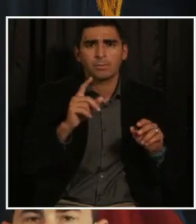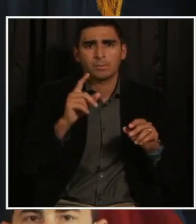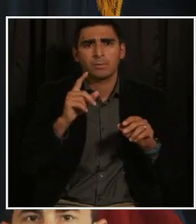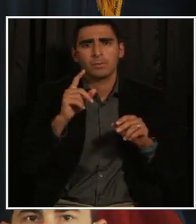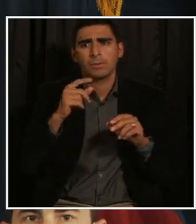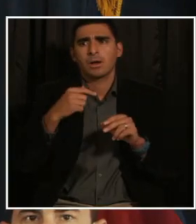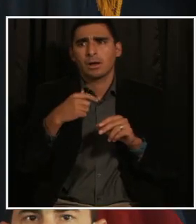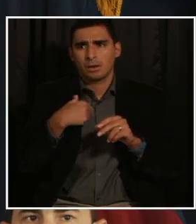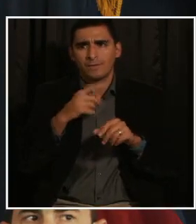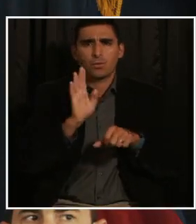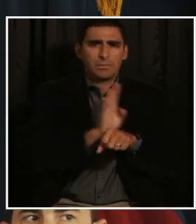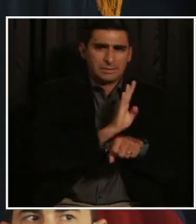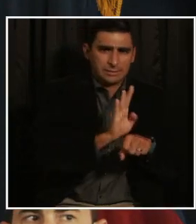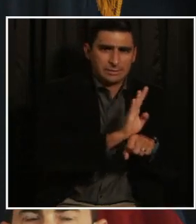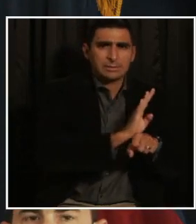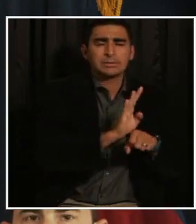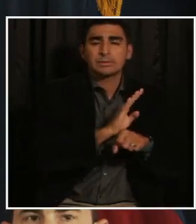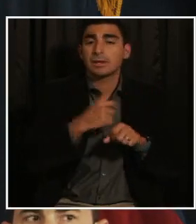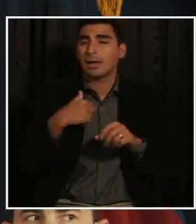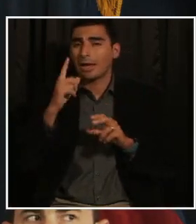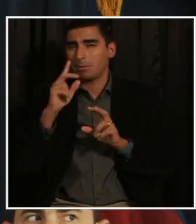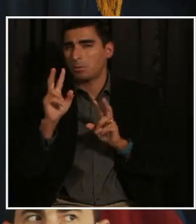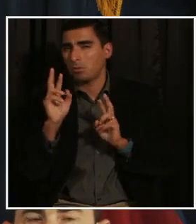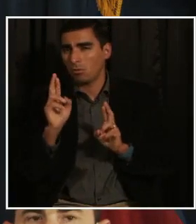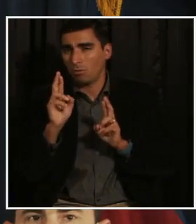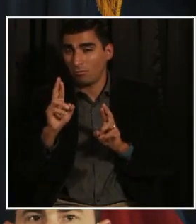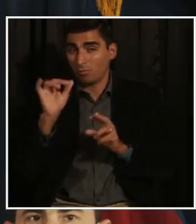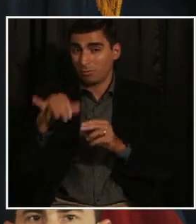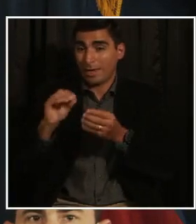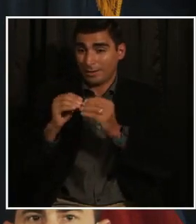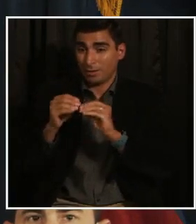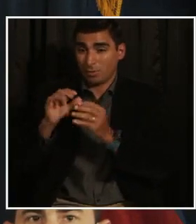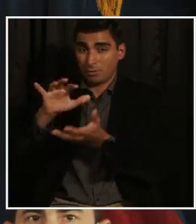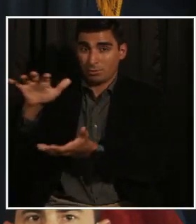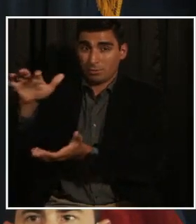out of that large number of tests that they've ordered that will include availability for